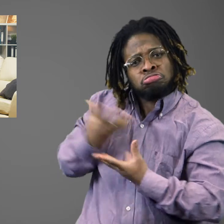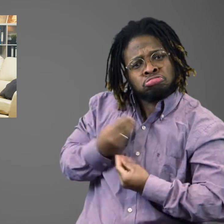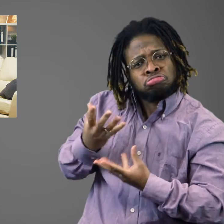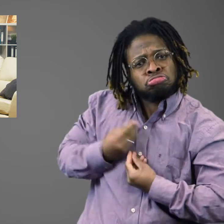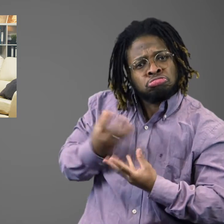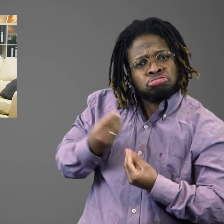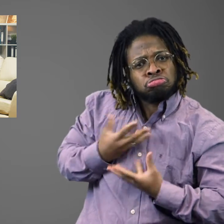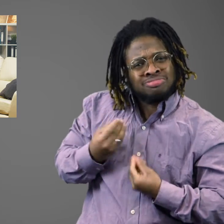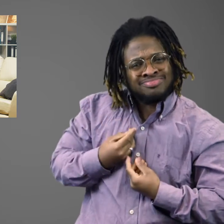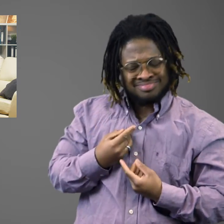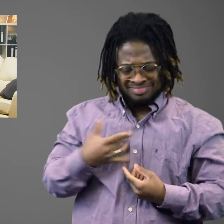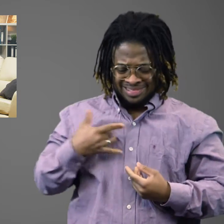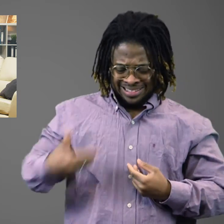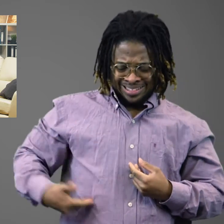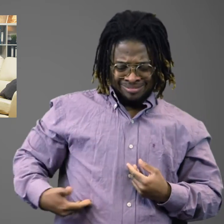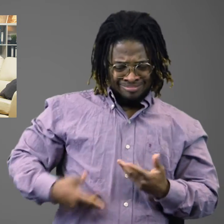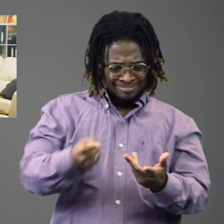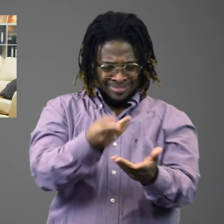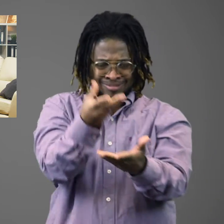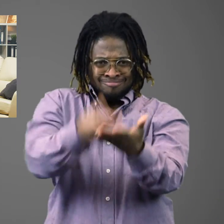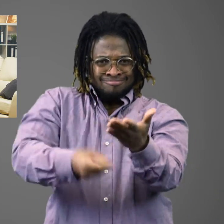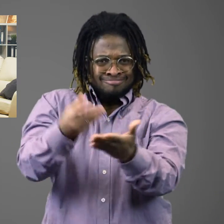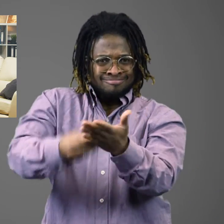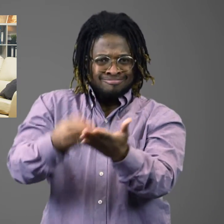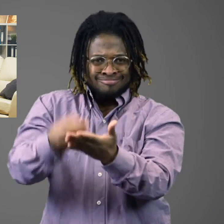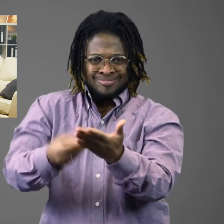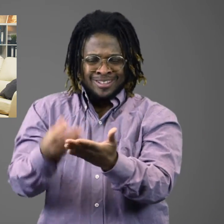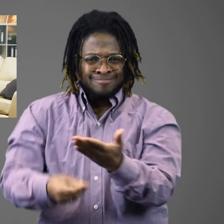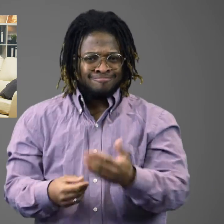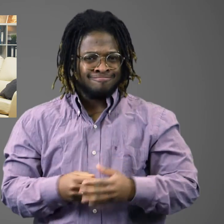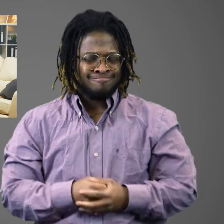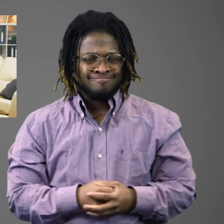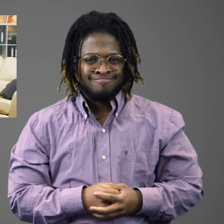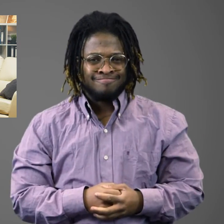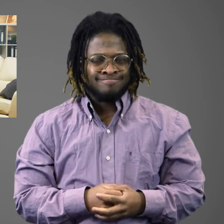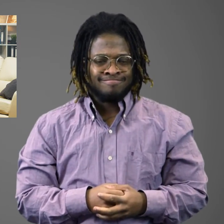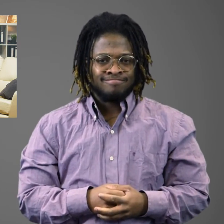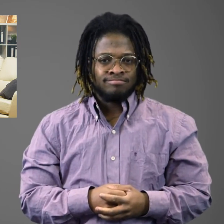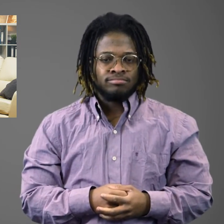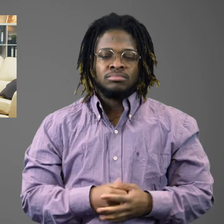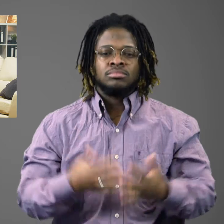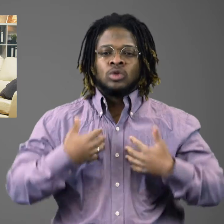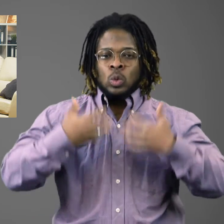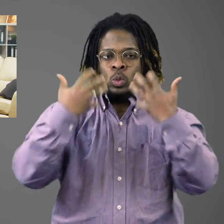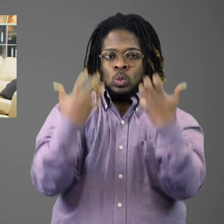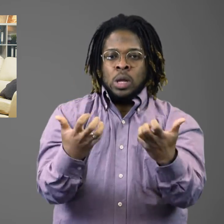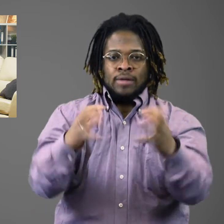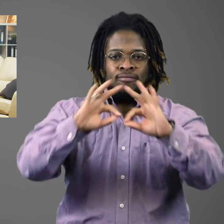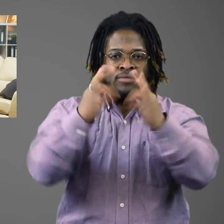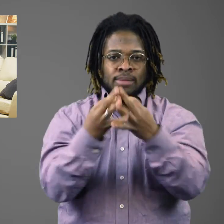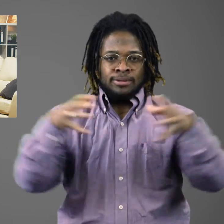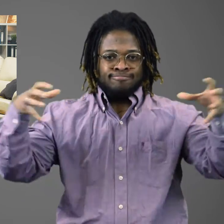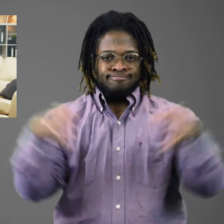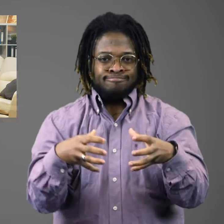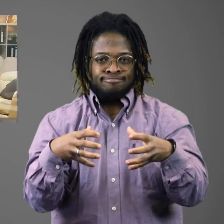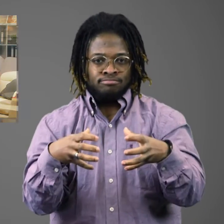Niki is hearing and tells me what she talks about with the therapist but I feel that I'm getting the edited version.